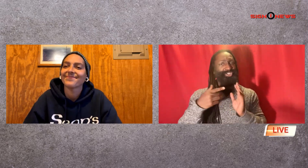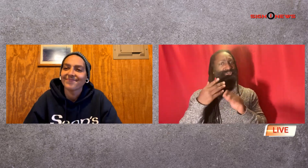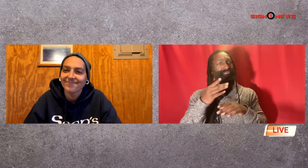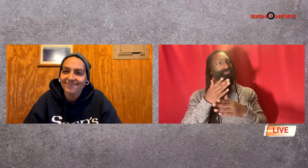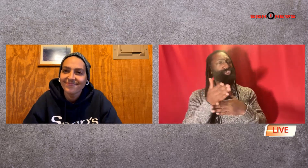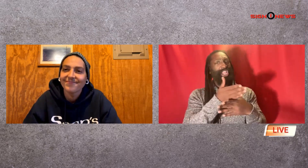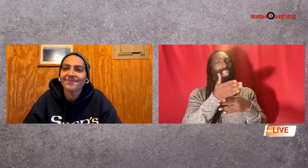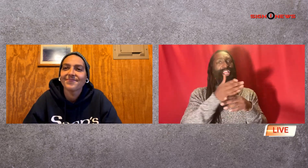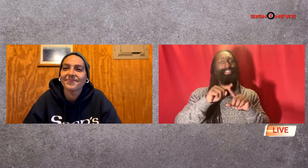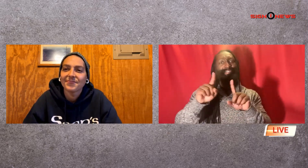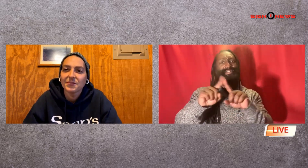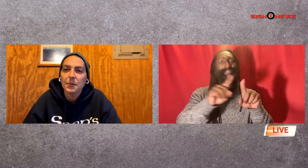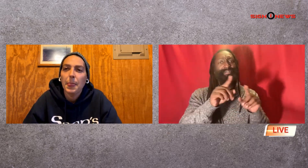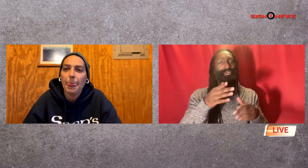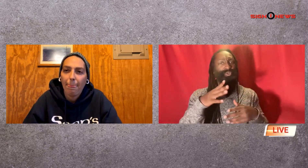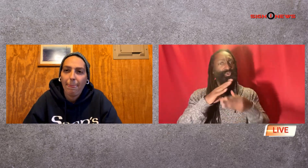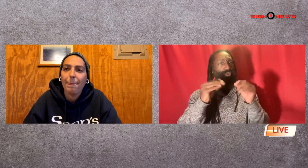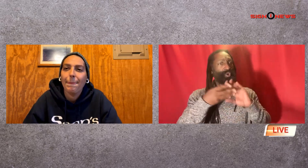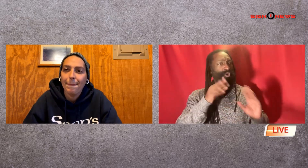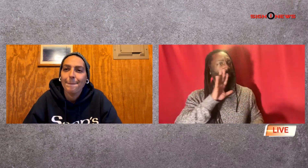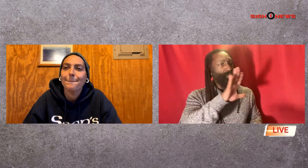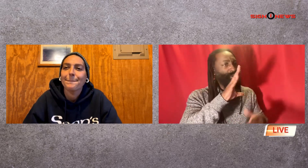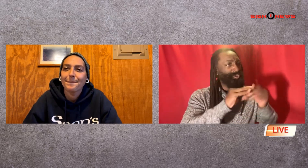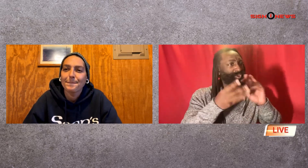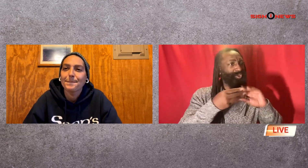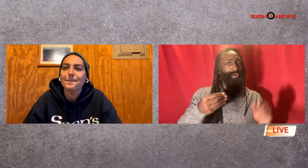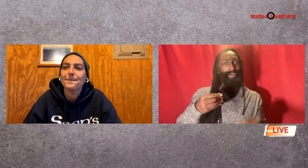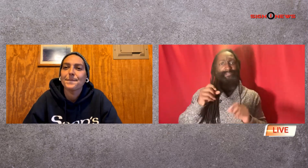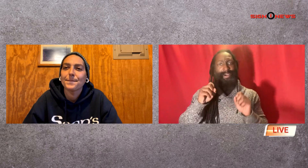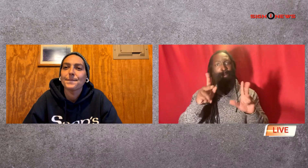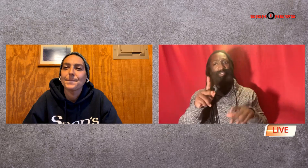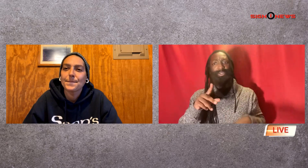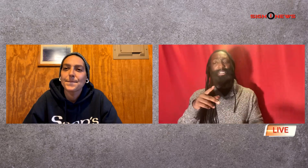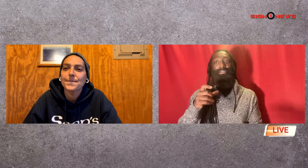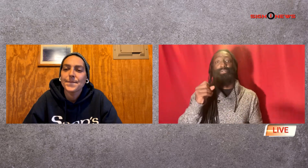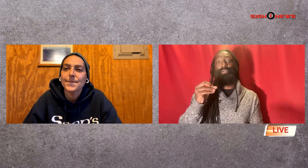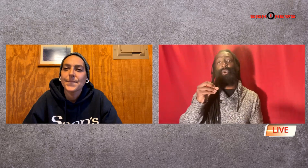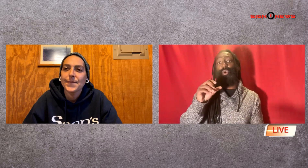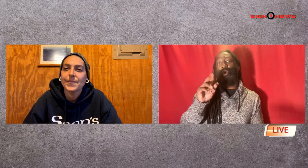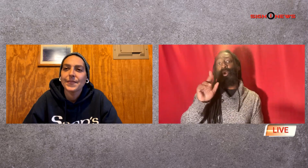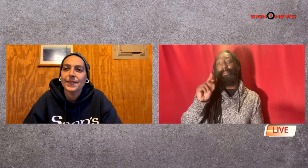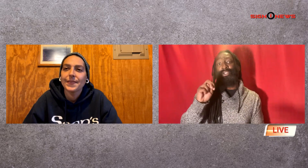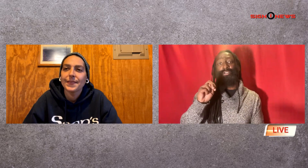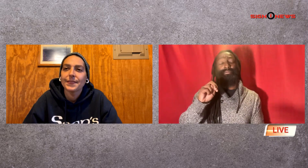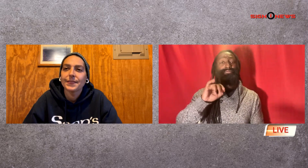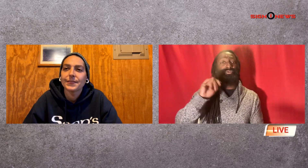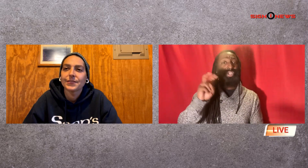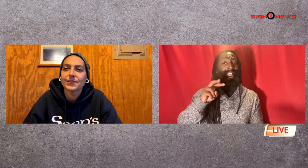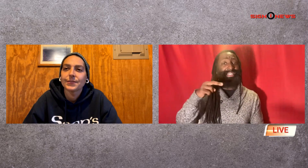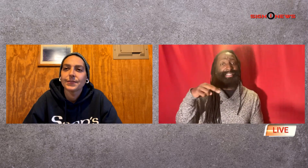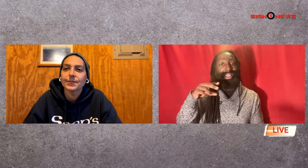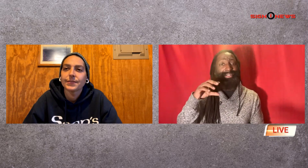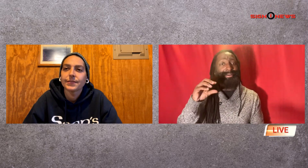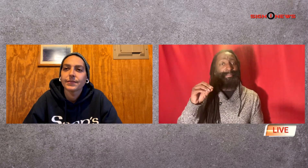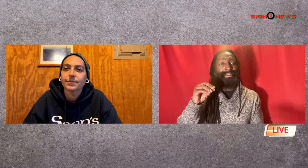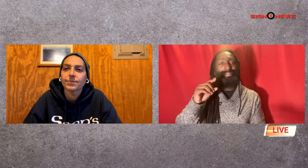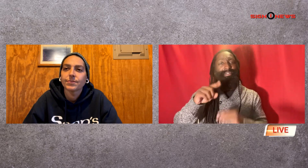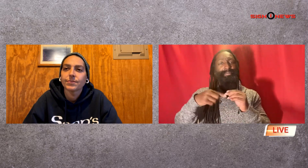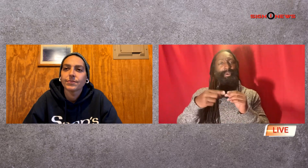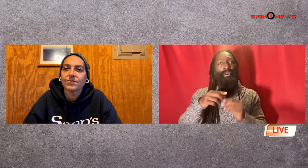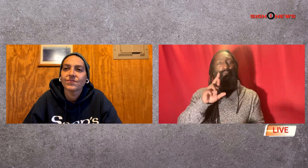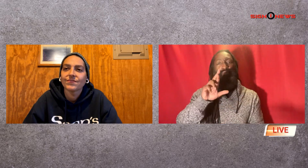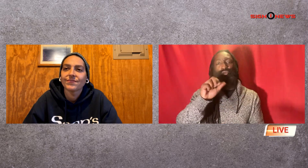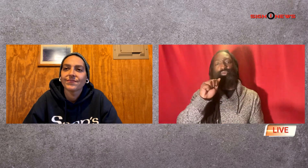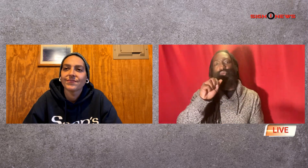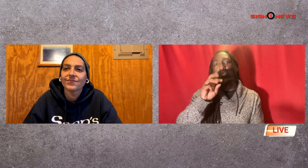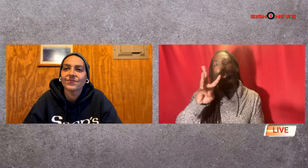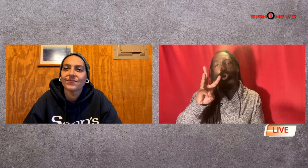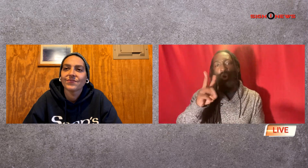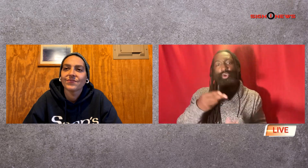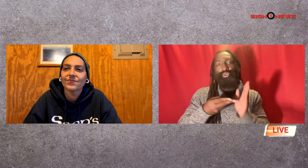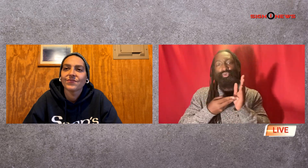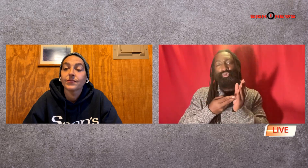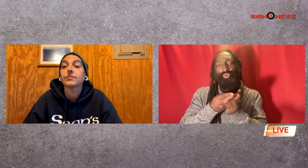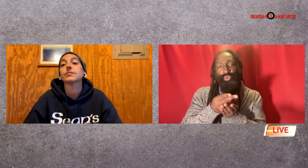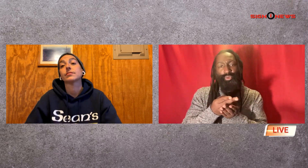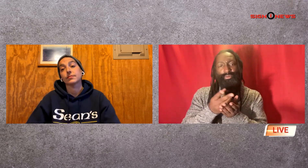me let's work together and share your stories and your opportunities the urban jazz dance